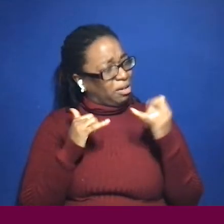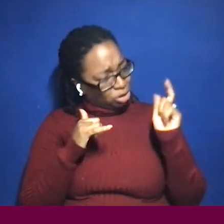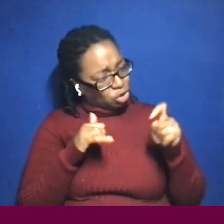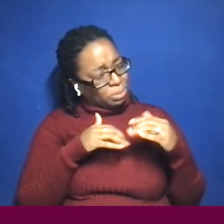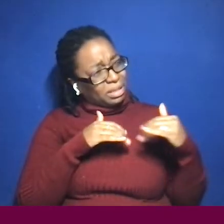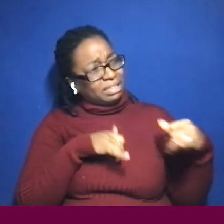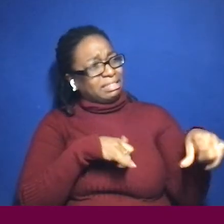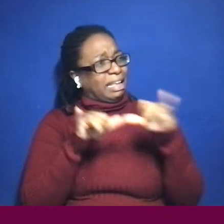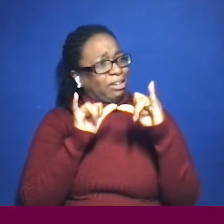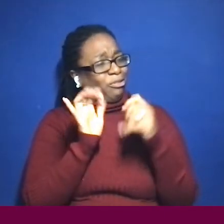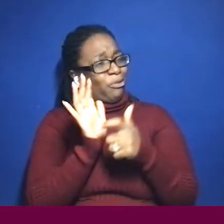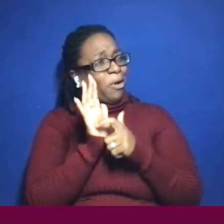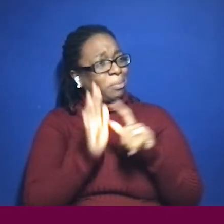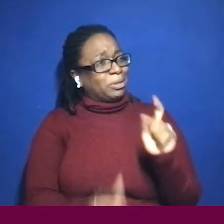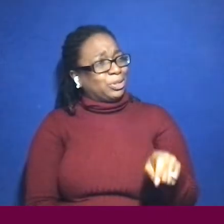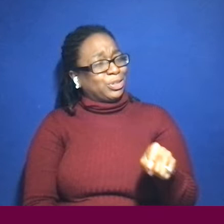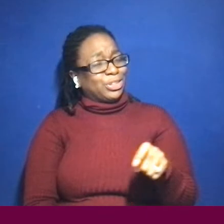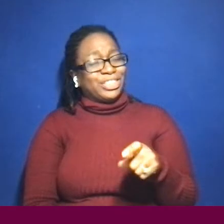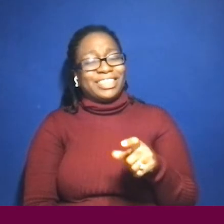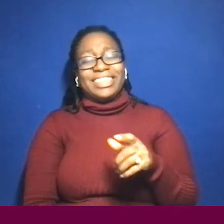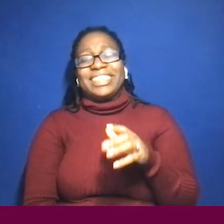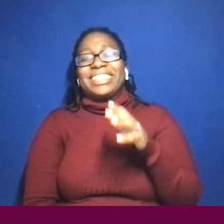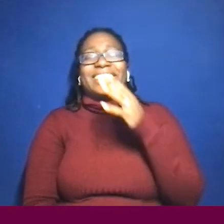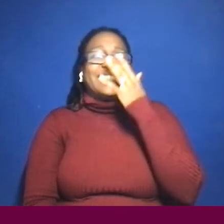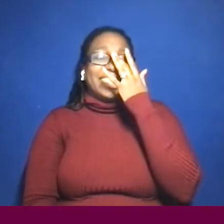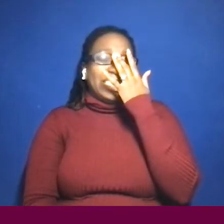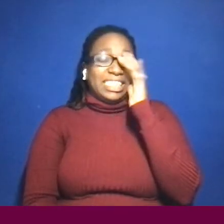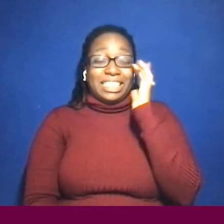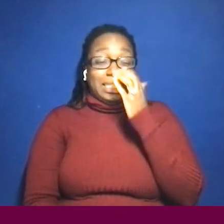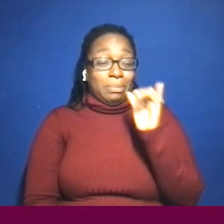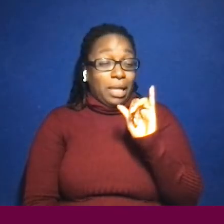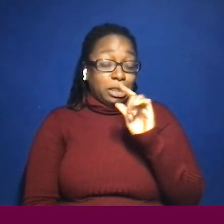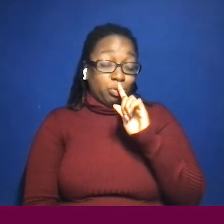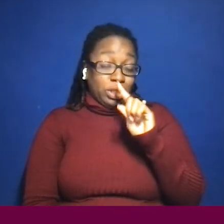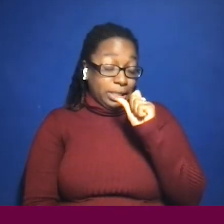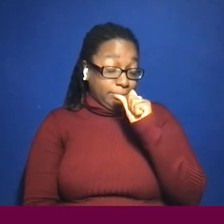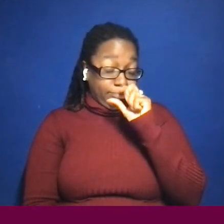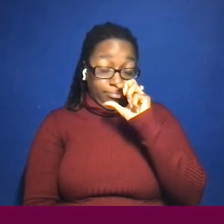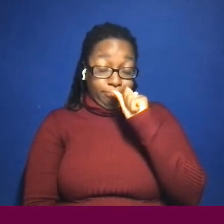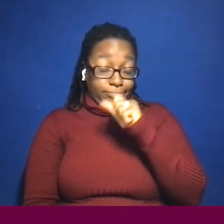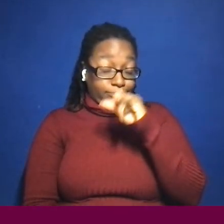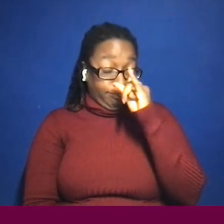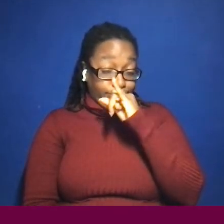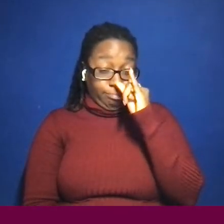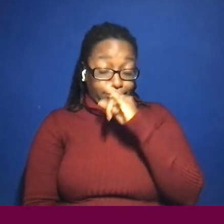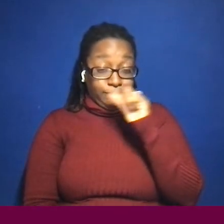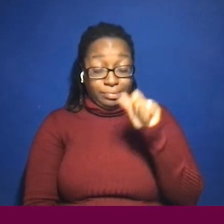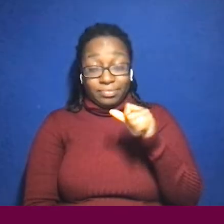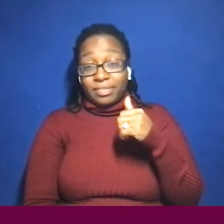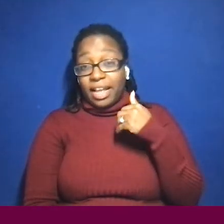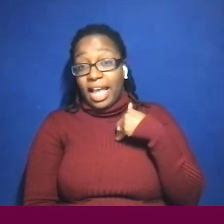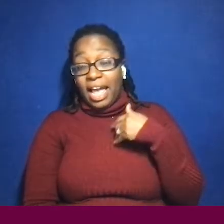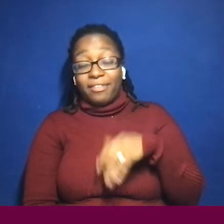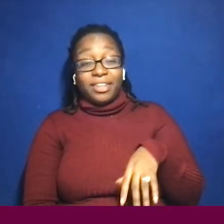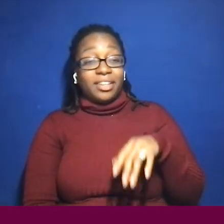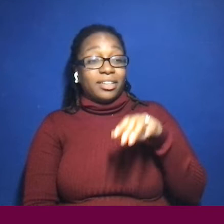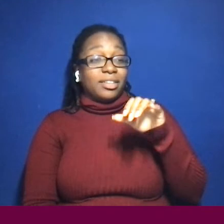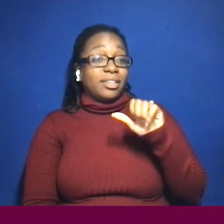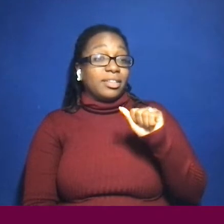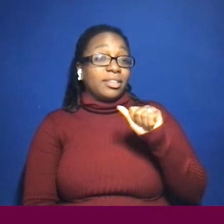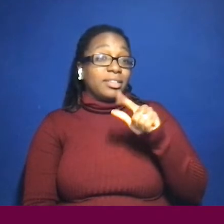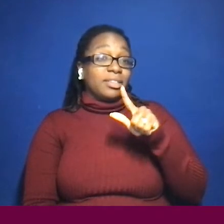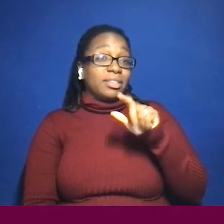requirement. It just seems like really stunning. And there sleds, there are different technologies